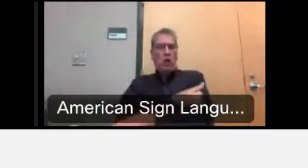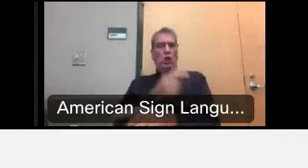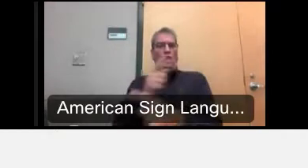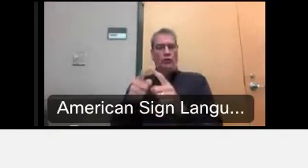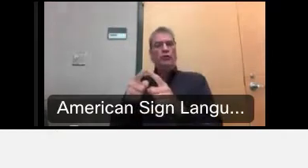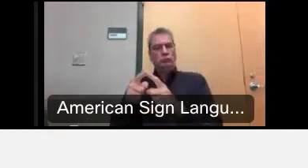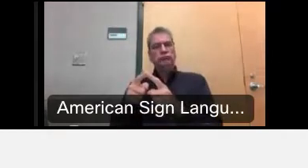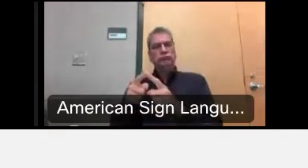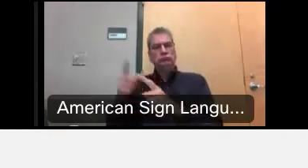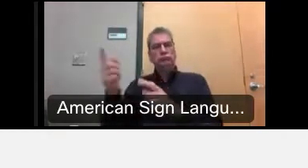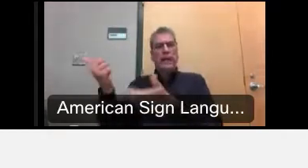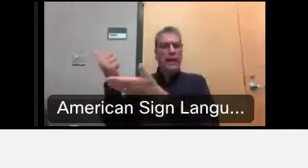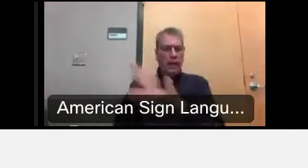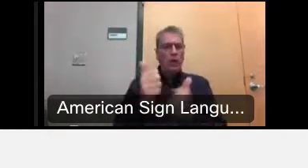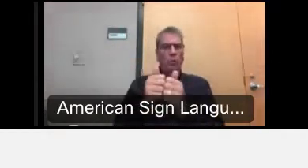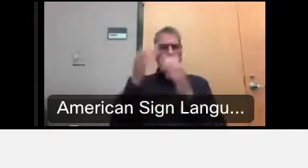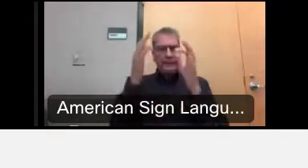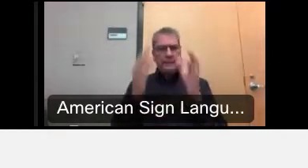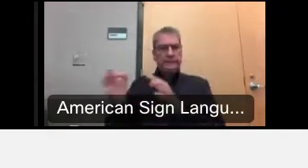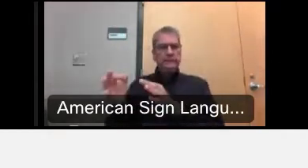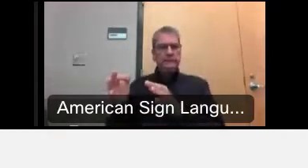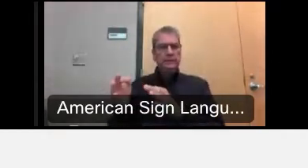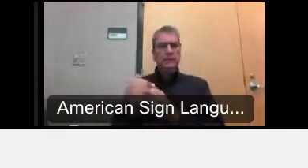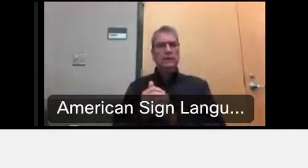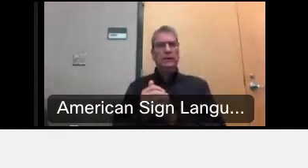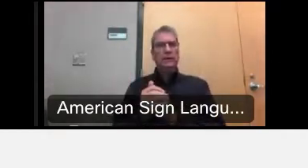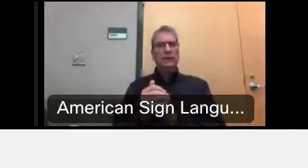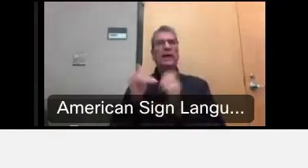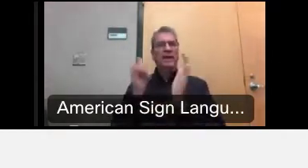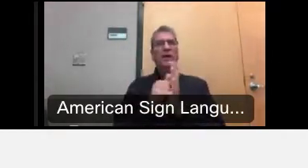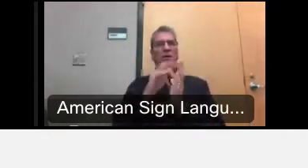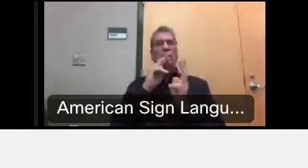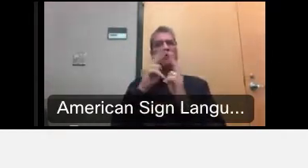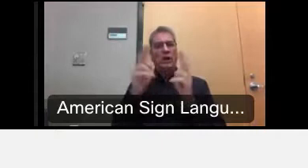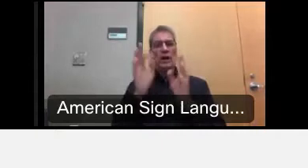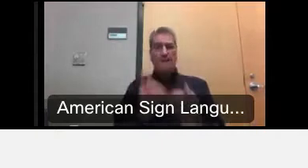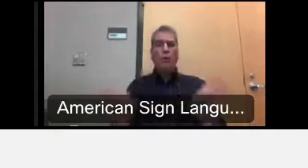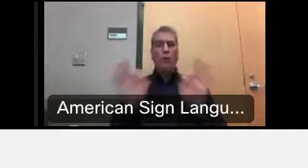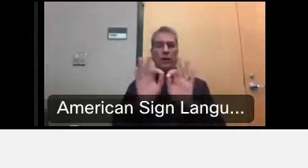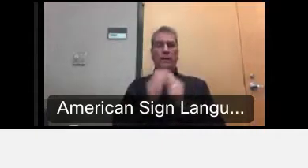kinds of decisions were part of it. And that is extremely important. And, of course,